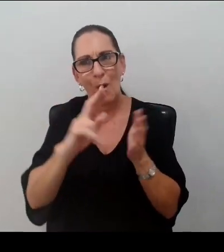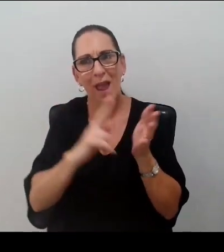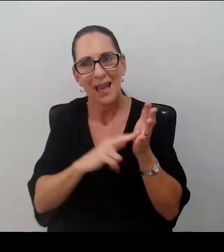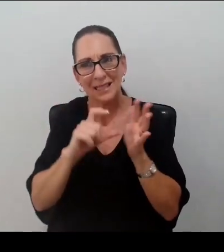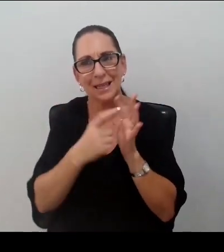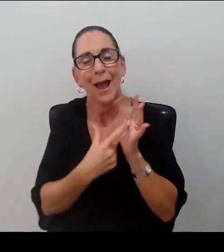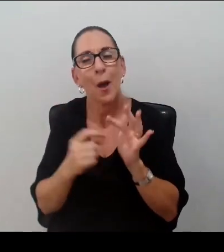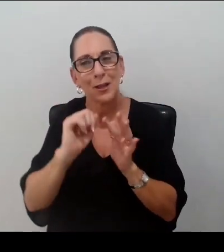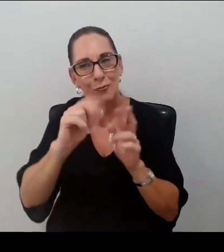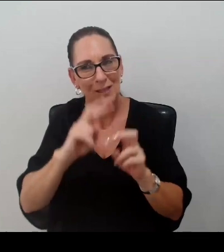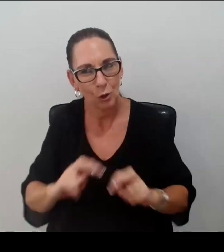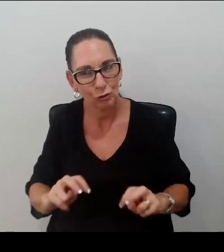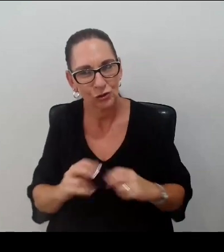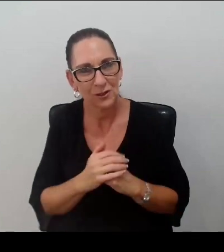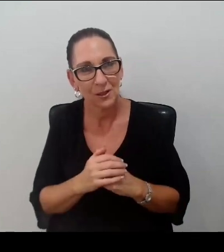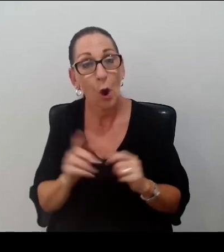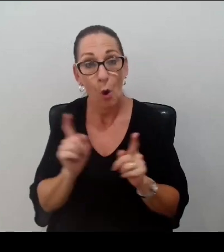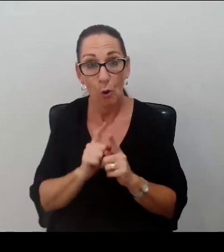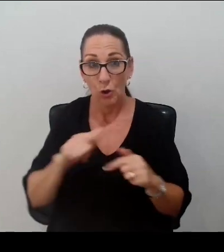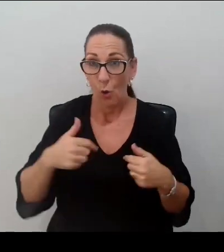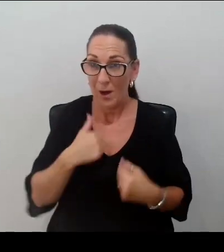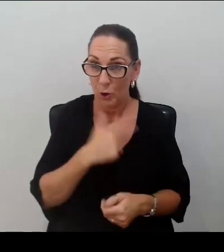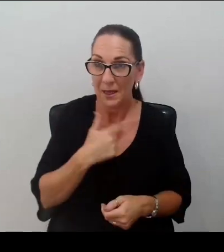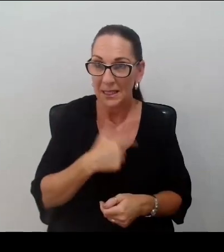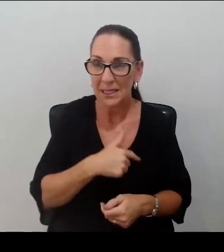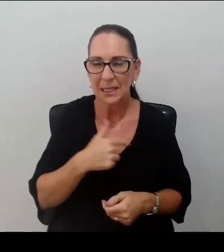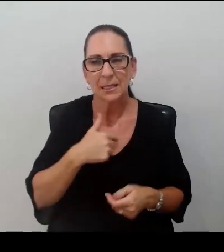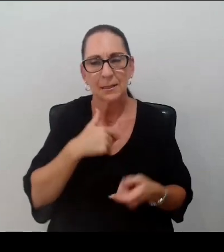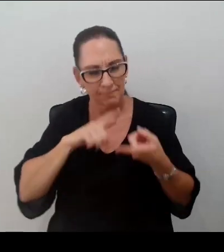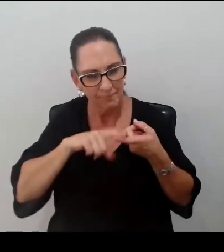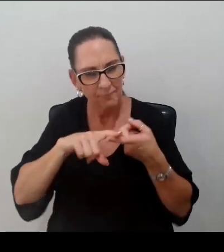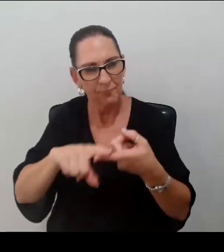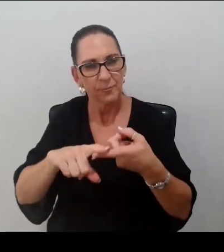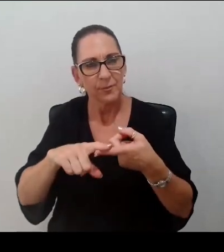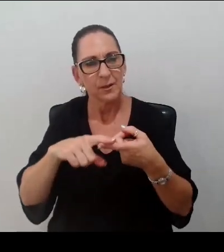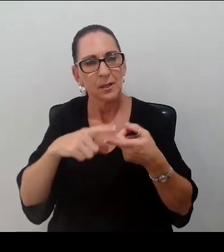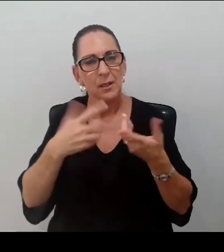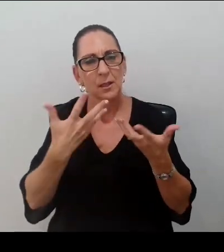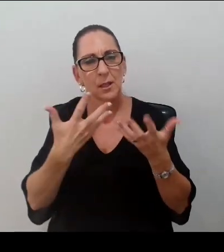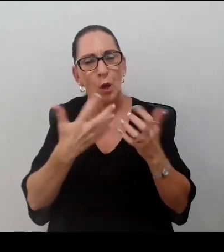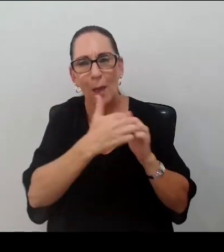We’re also committed to ensuring and facilitating ongoing collaboration on this important reform